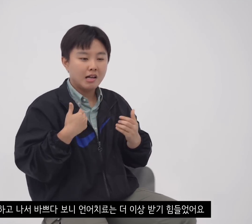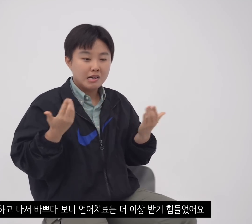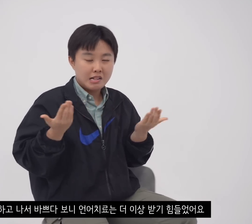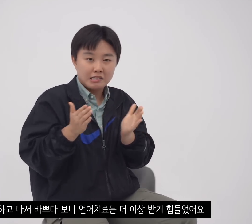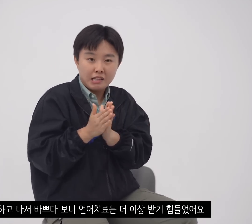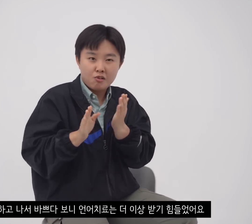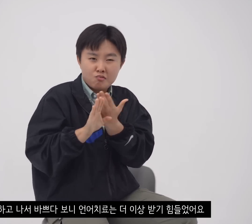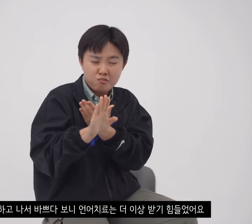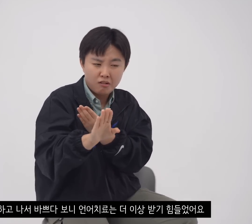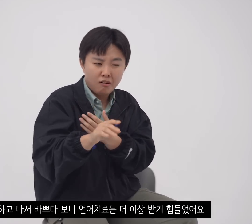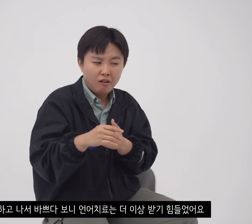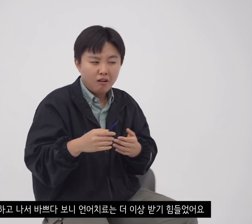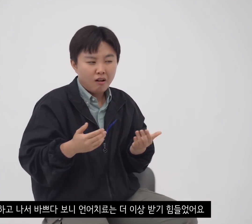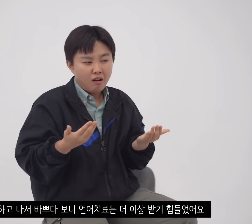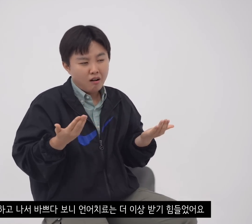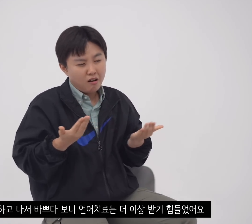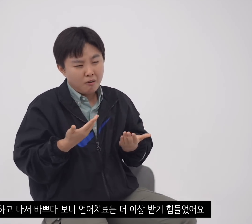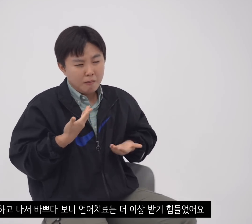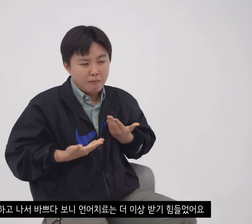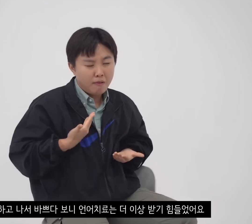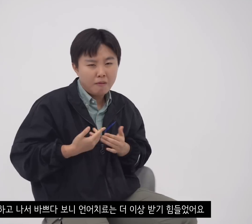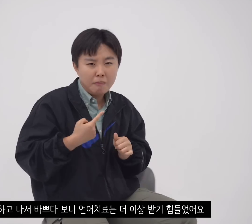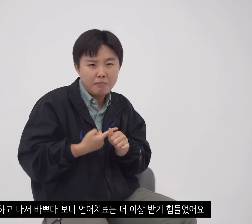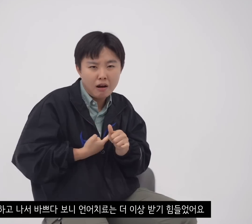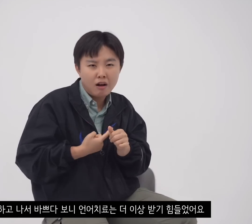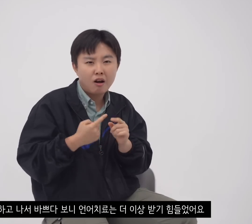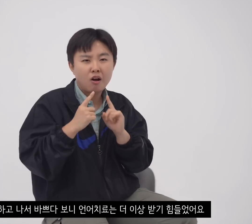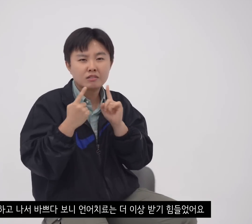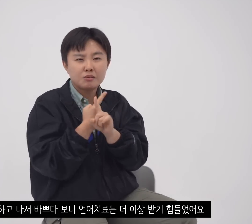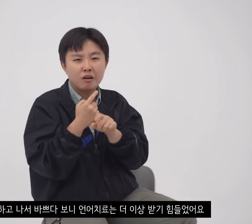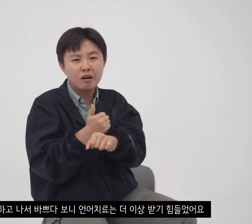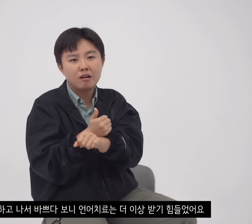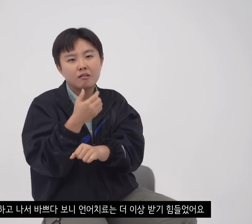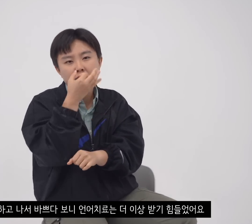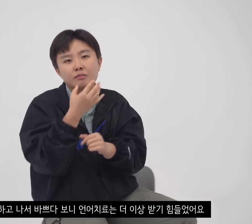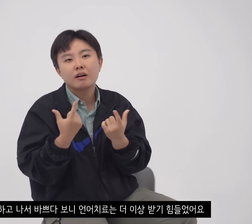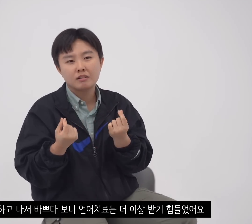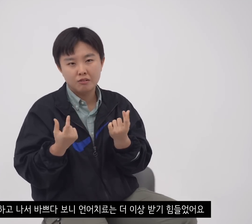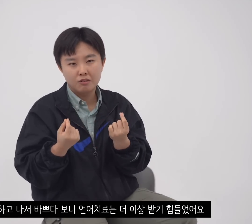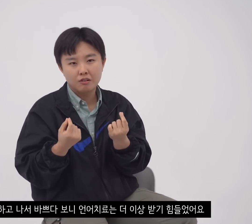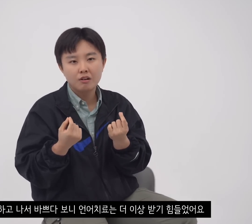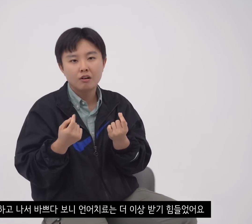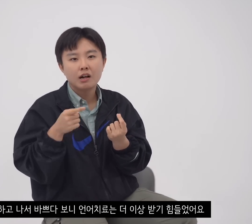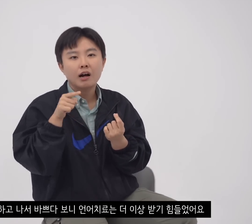After getting a job, I was so busy that I couldn't get speech therapy anymore.